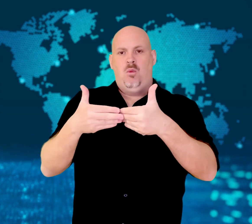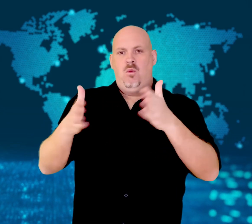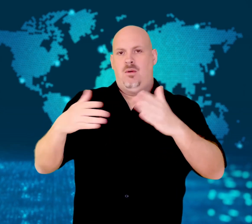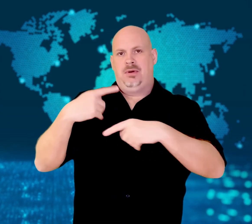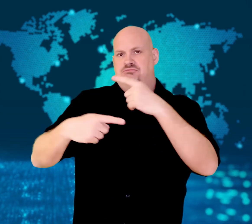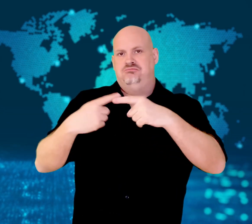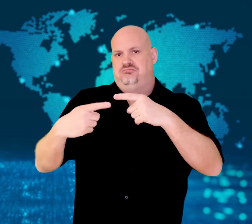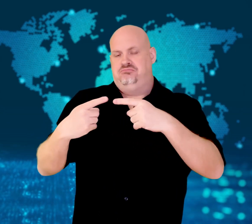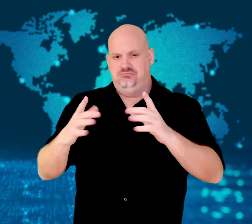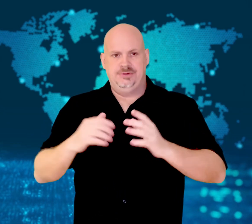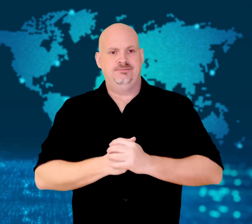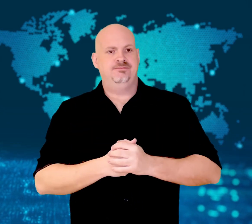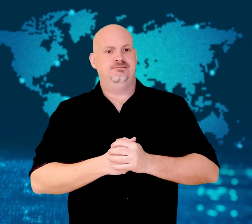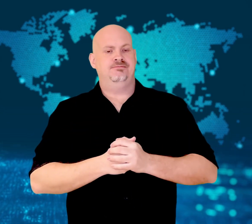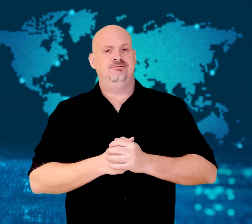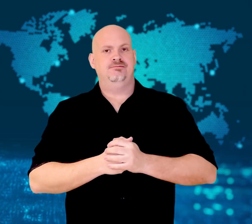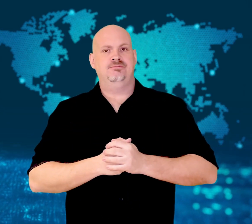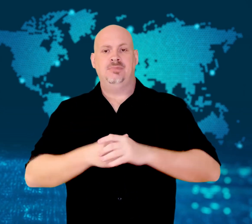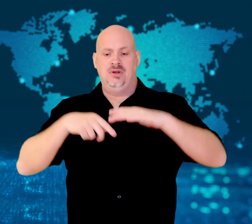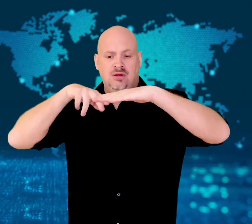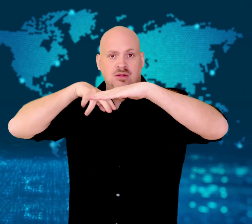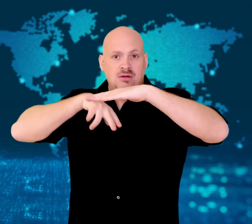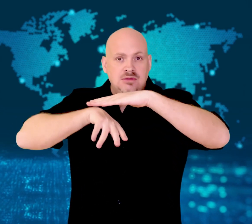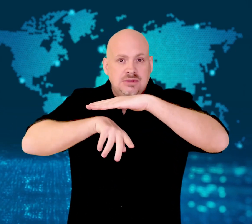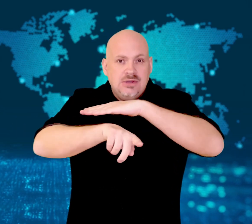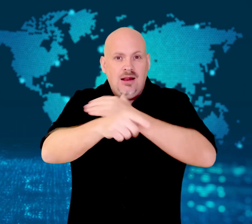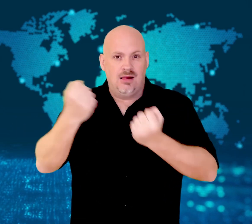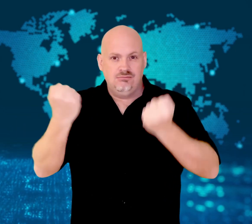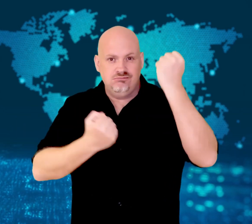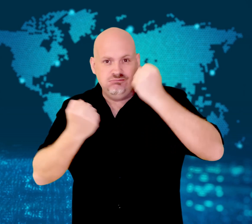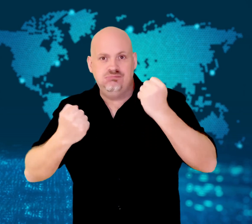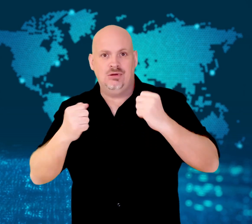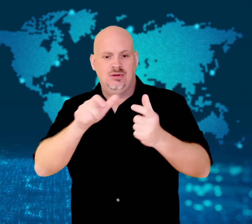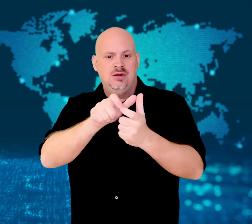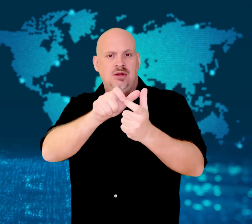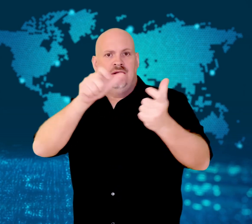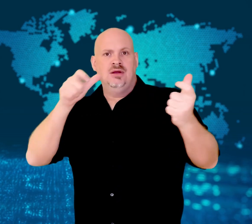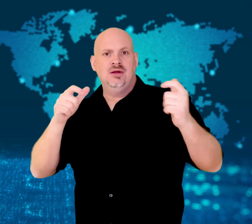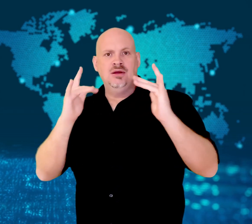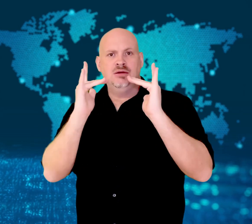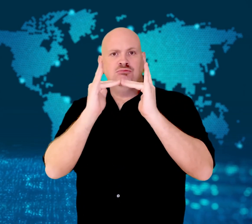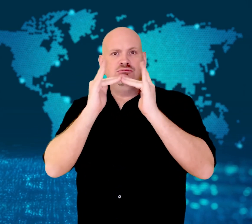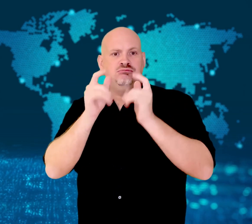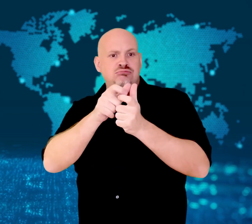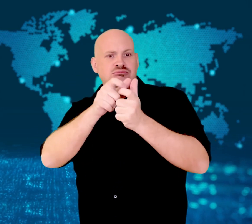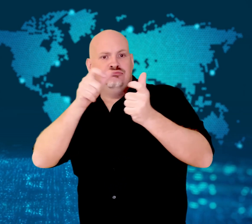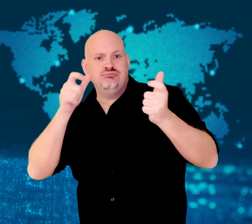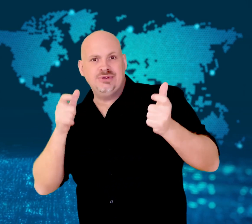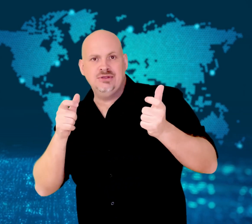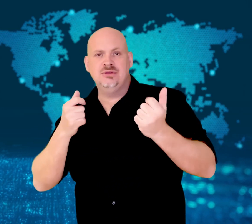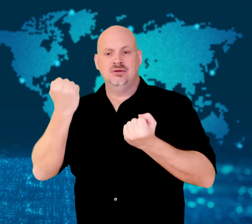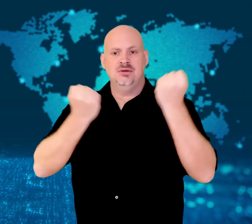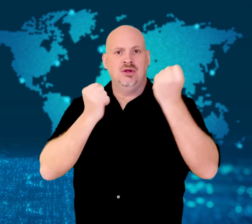Bridges, tunnels, and highways will be closed.